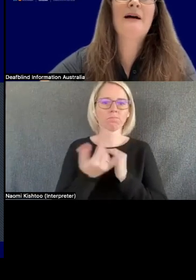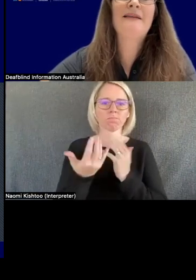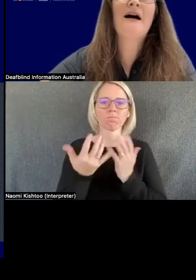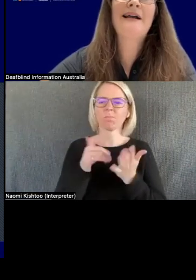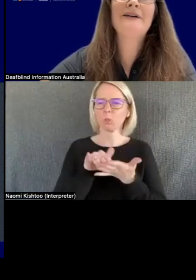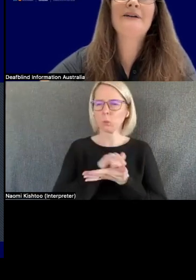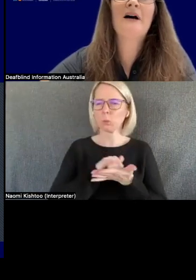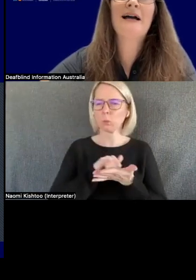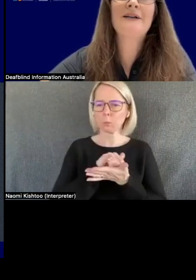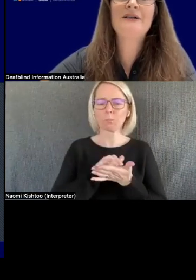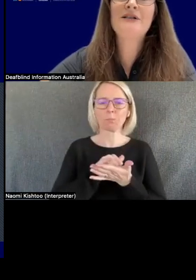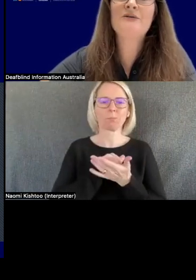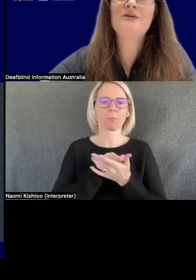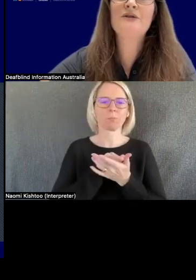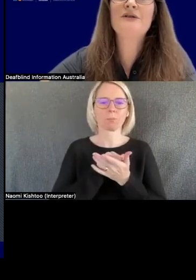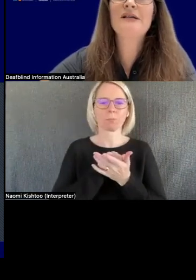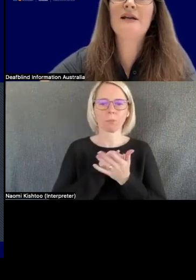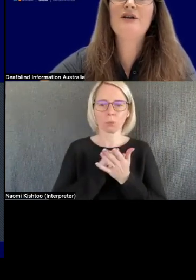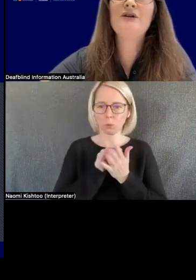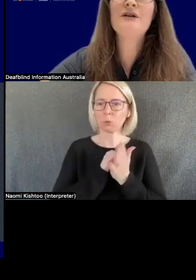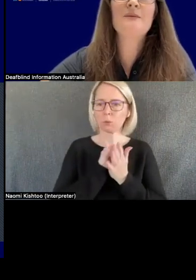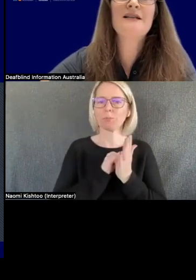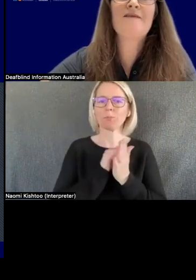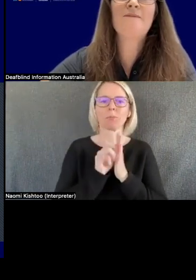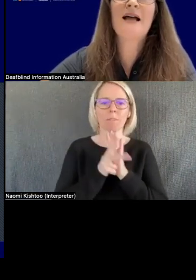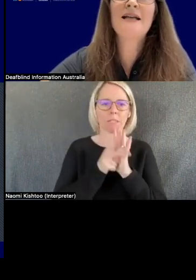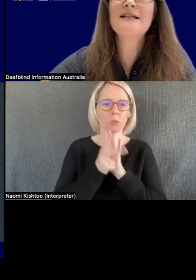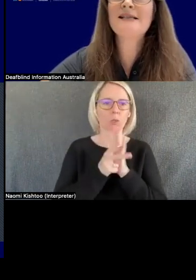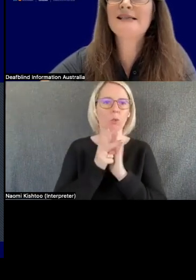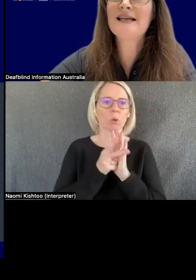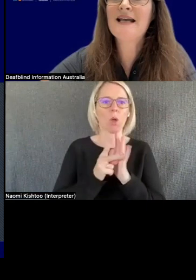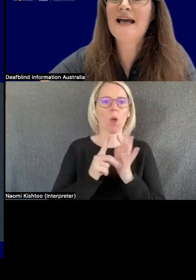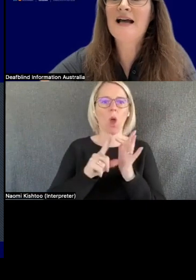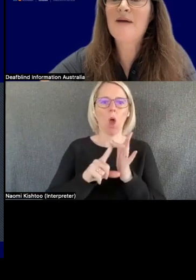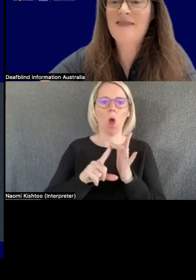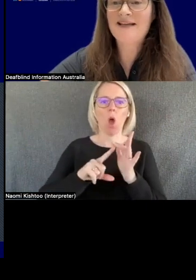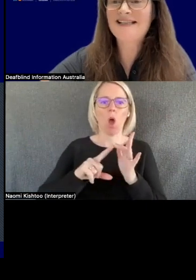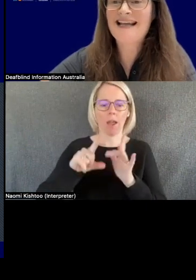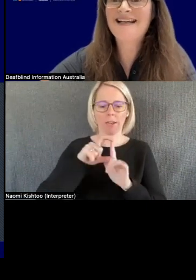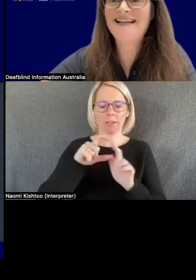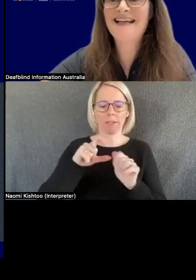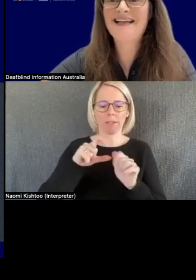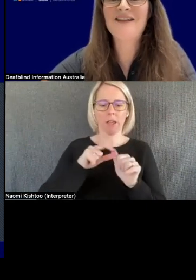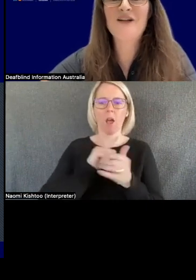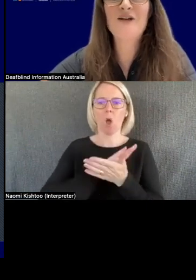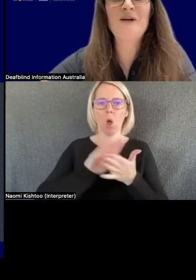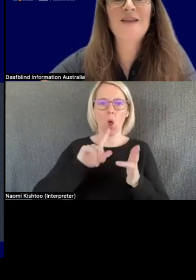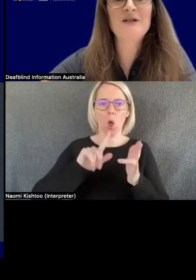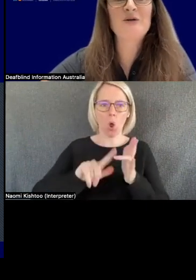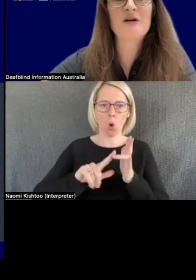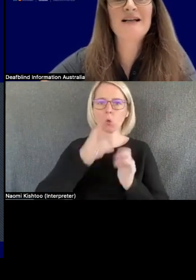by the Idaho Children & Youth with Deaf-blindness, and that is a hand-under-hand video where talk a